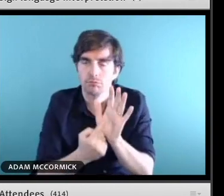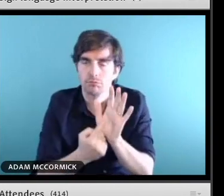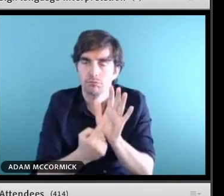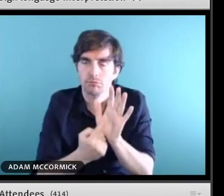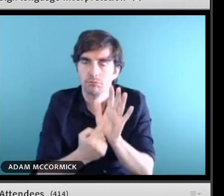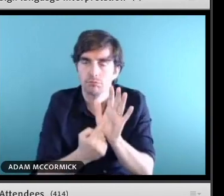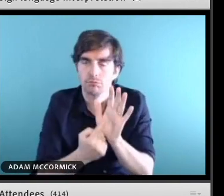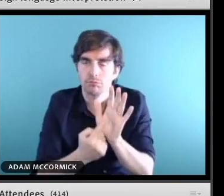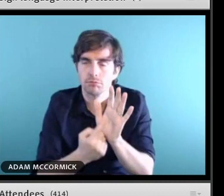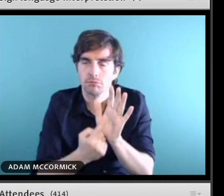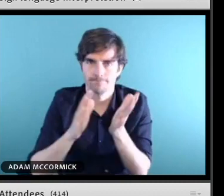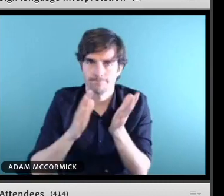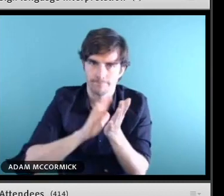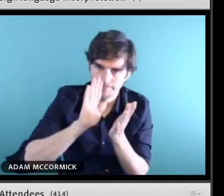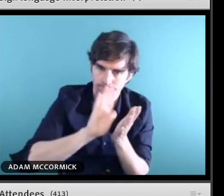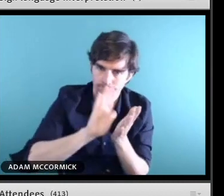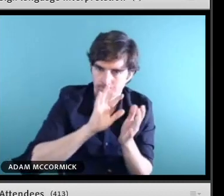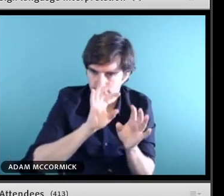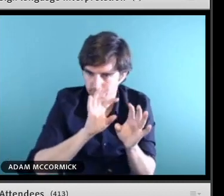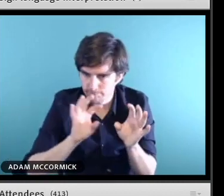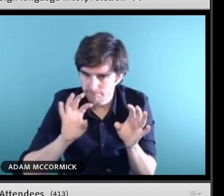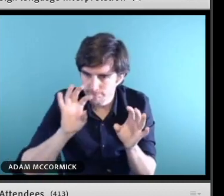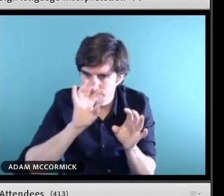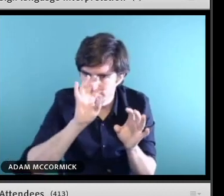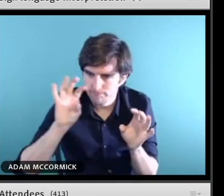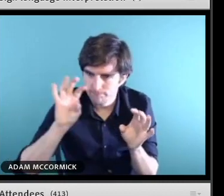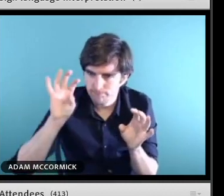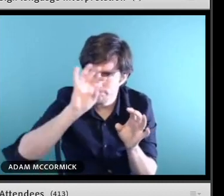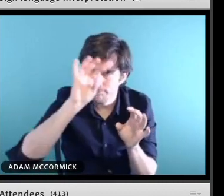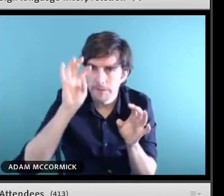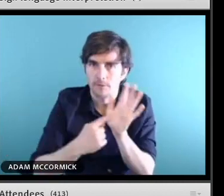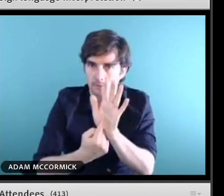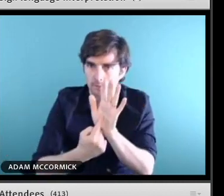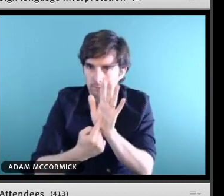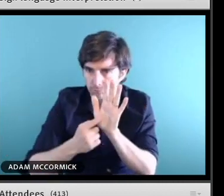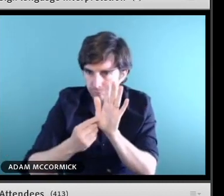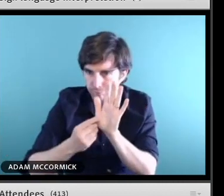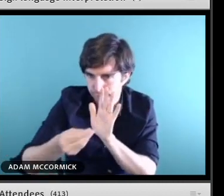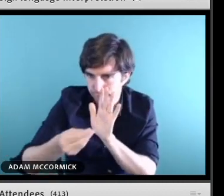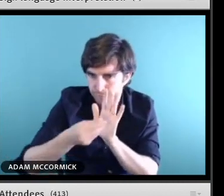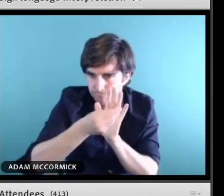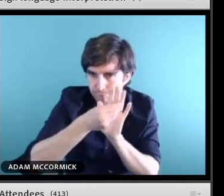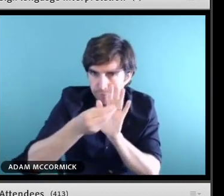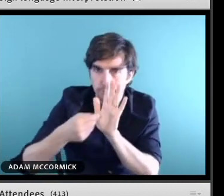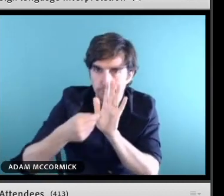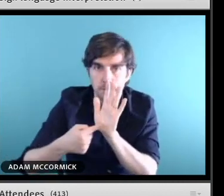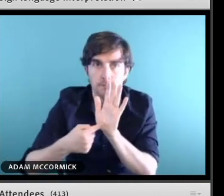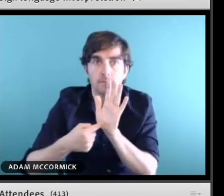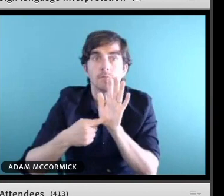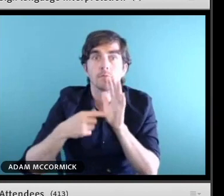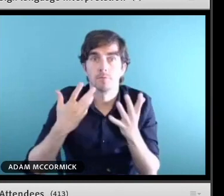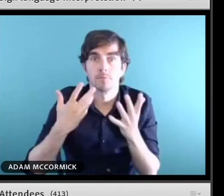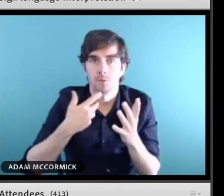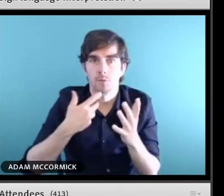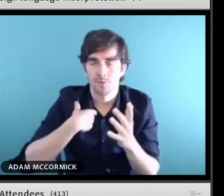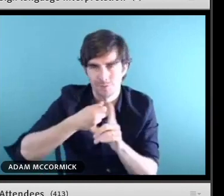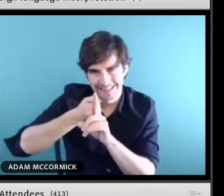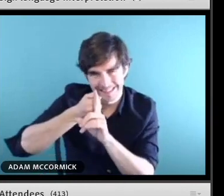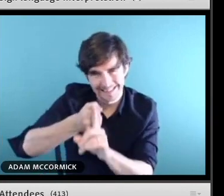not implemented due to the moment restrictions. As remote learning, it is engaging more parents and support their children, parents, literacy skills can affect their children to remote